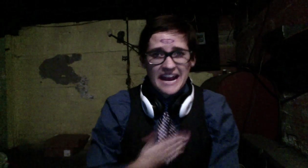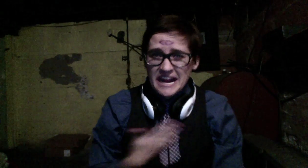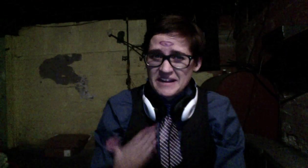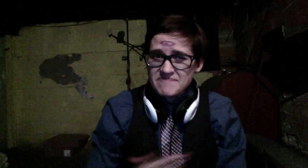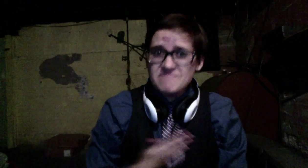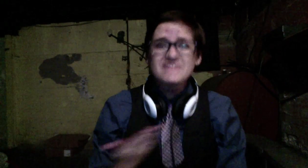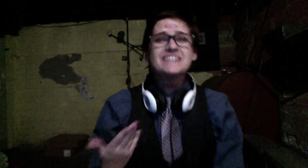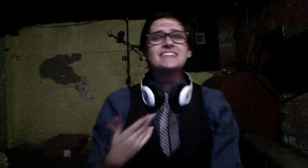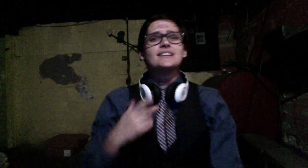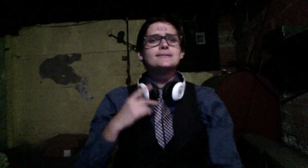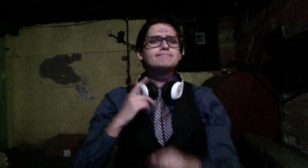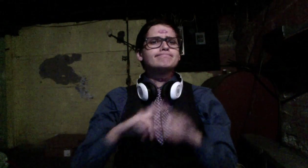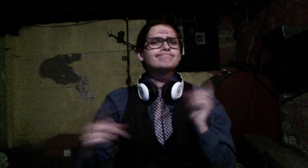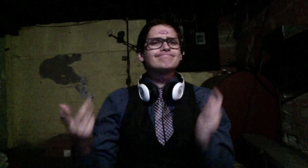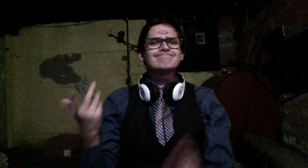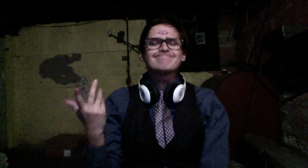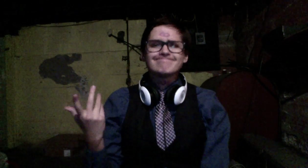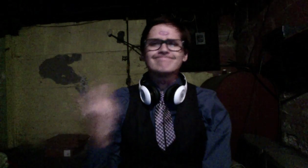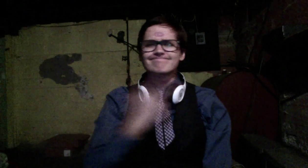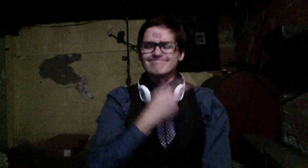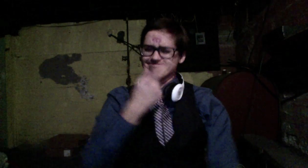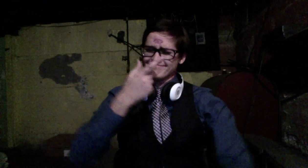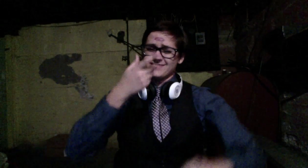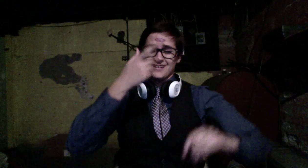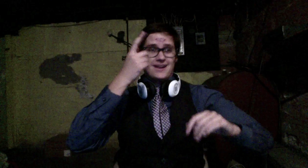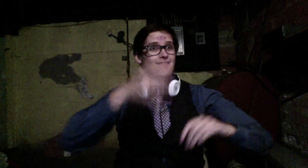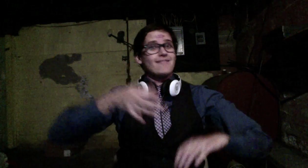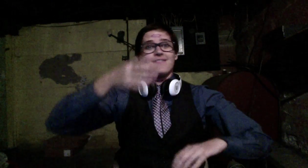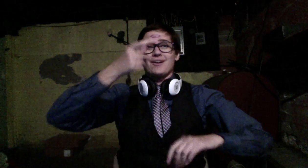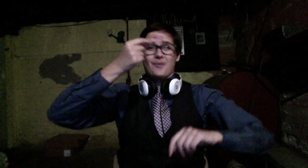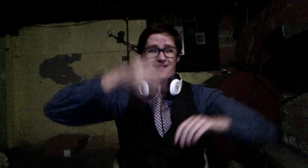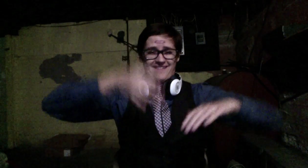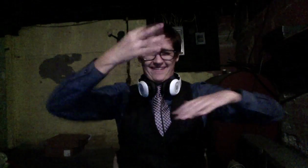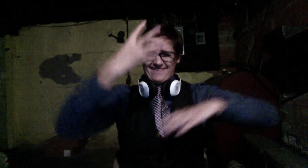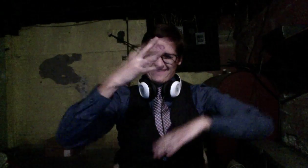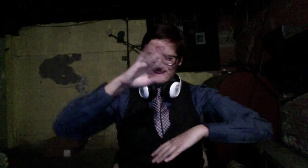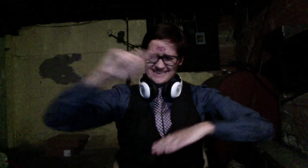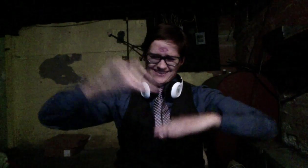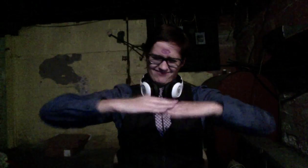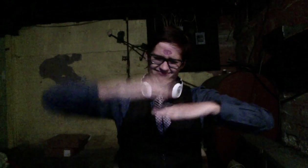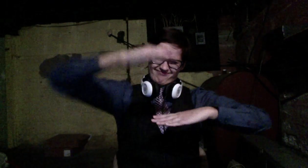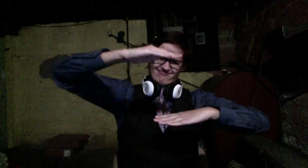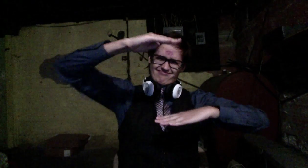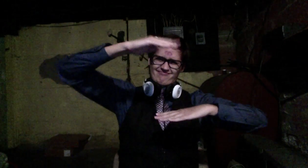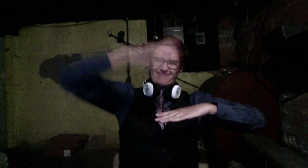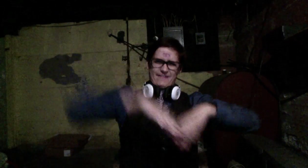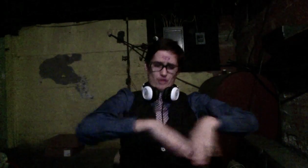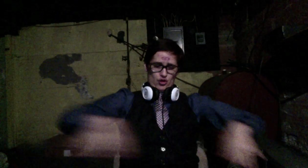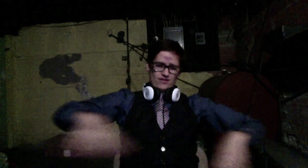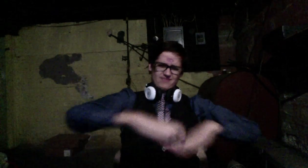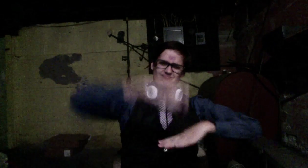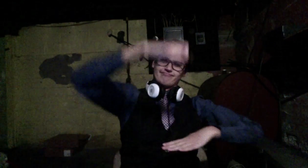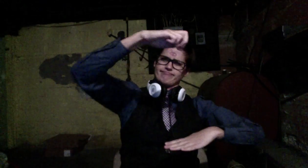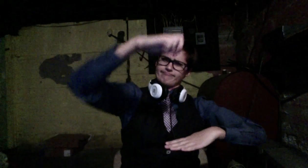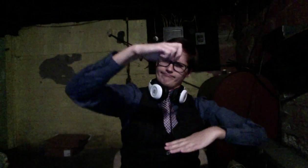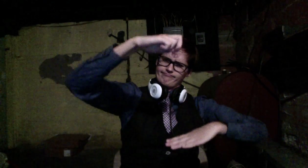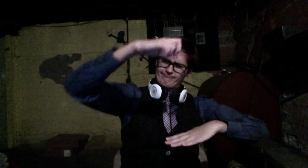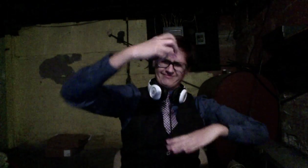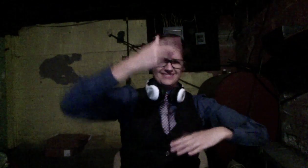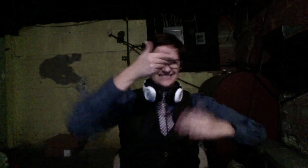AND HAPPY BUT WELL HE FLOAT WHAT FLOAT 4 F-E-E-T ABOVE-GROUND